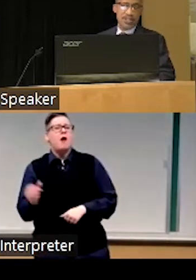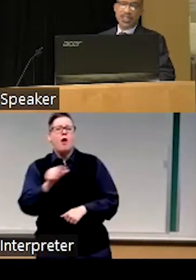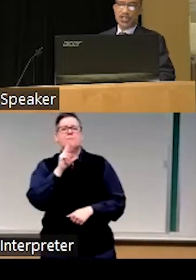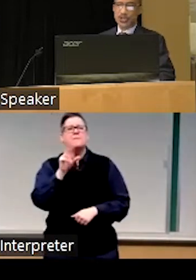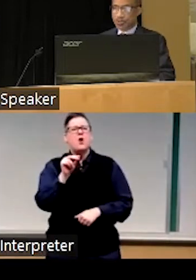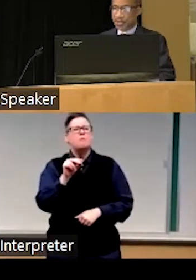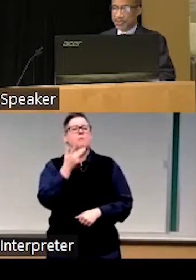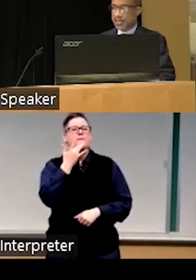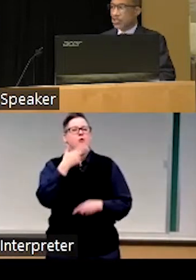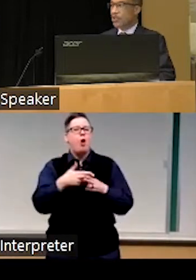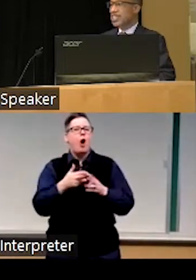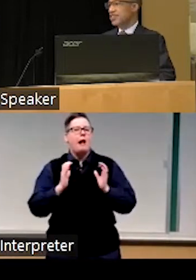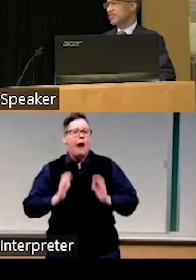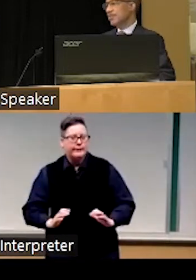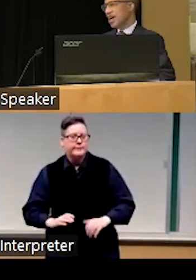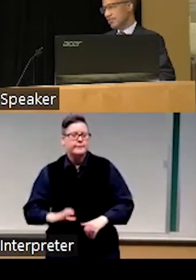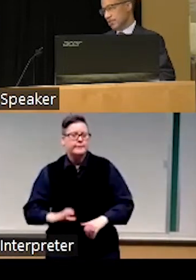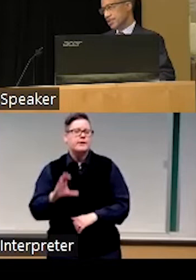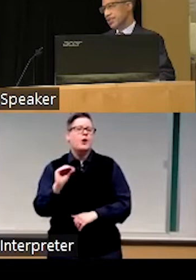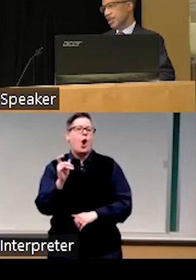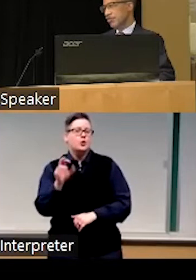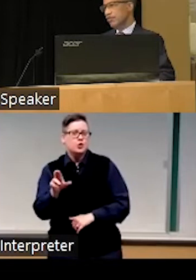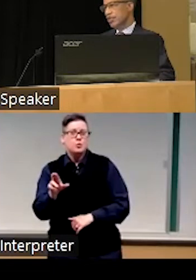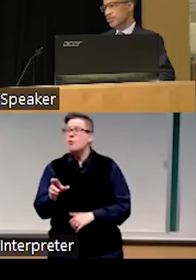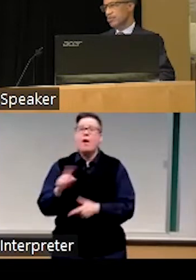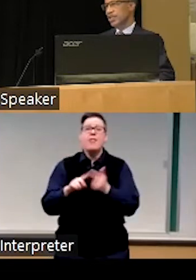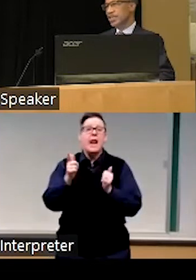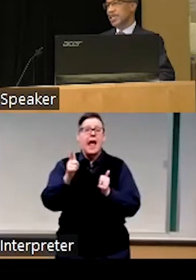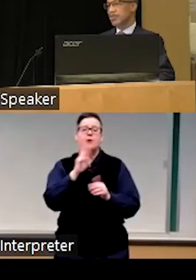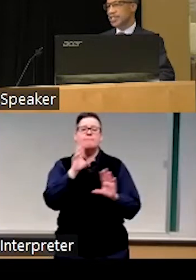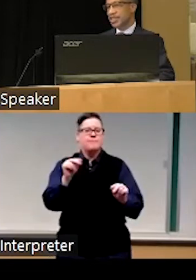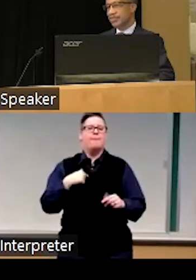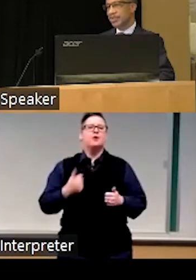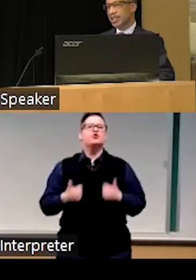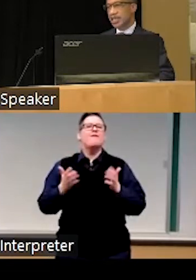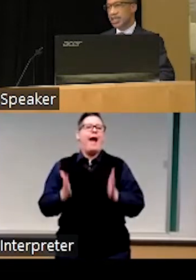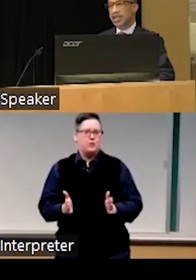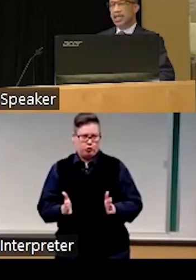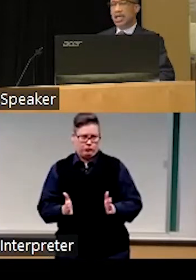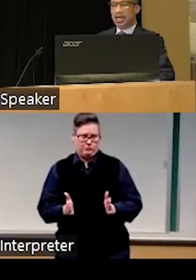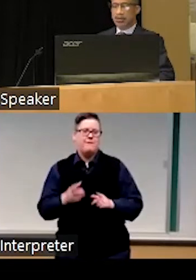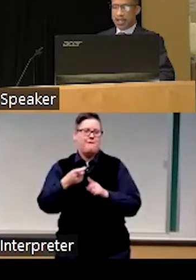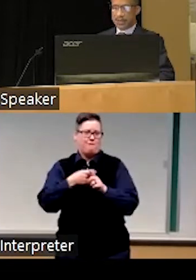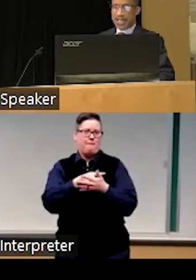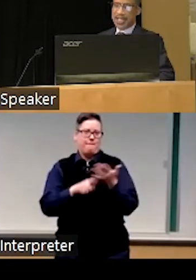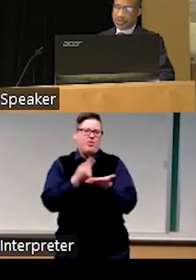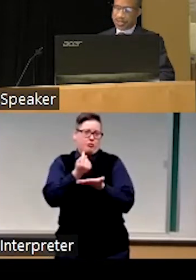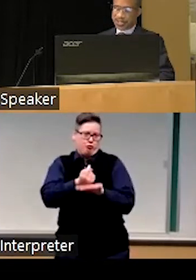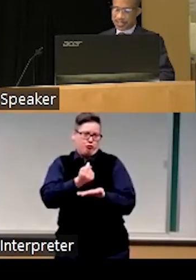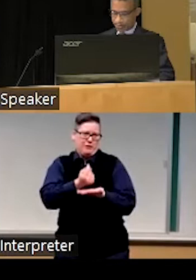consumers or even survivors of the treatment that they had received in the uh psychiatric system